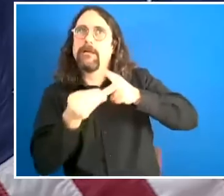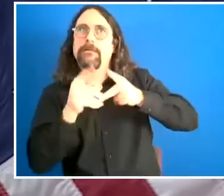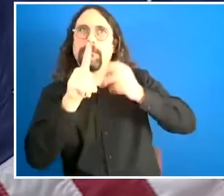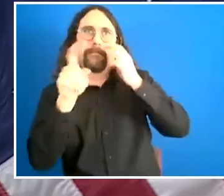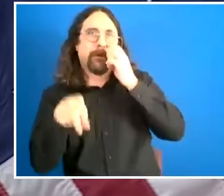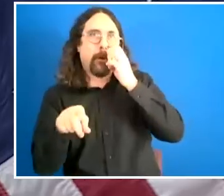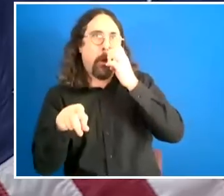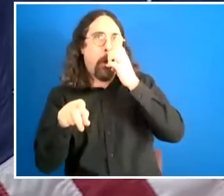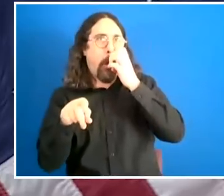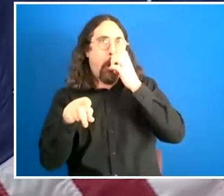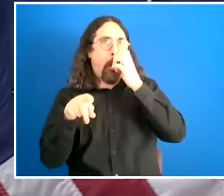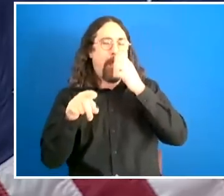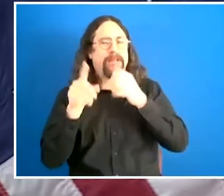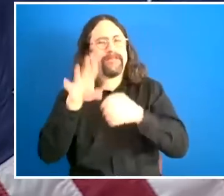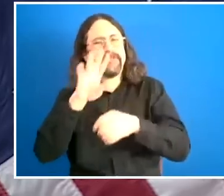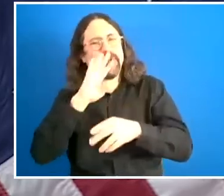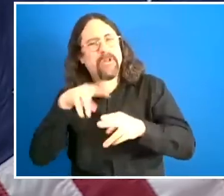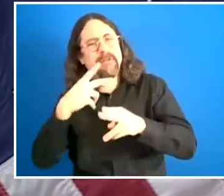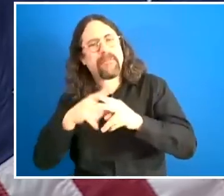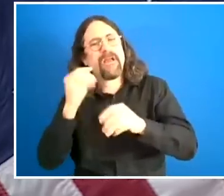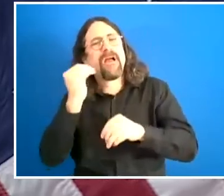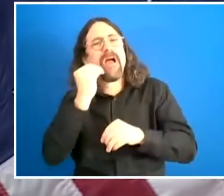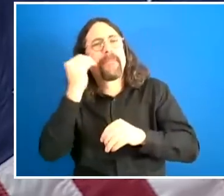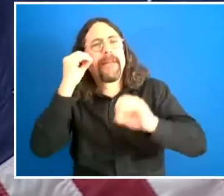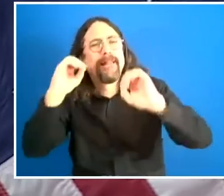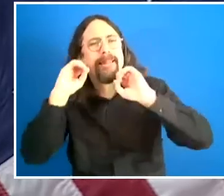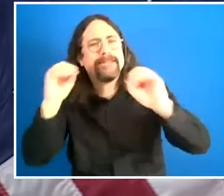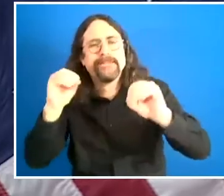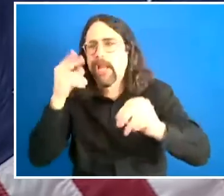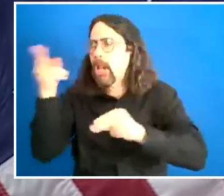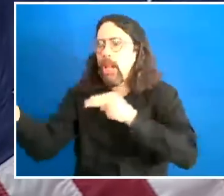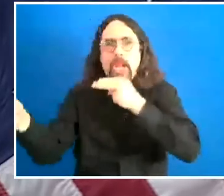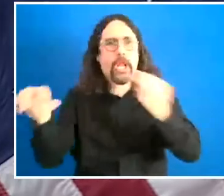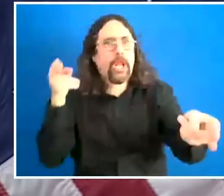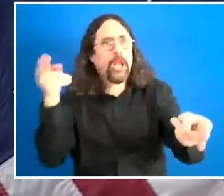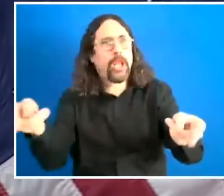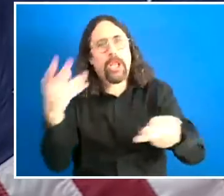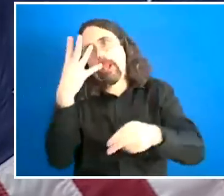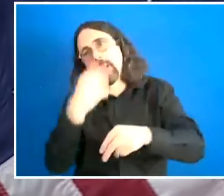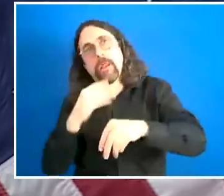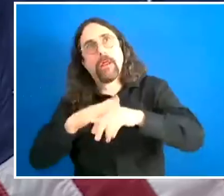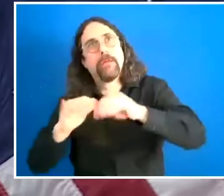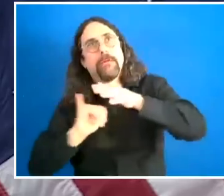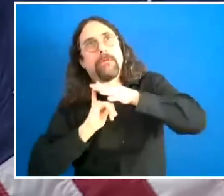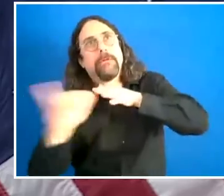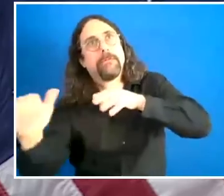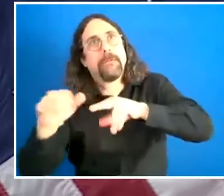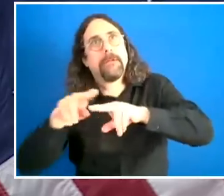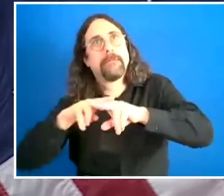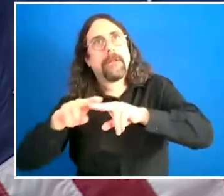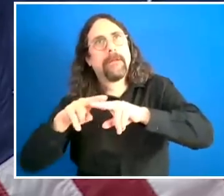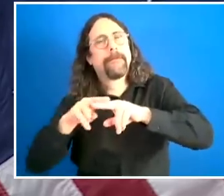TALKED ABOUT THE FACTH TATV EEN THOUGH YOU HAVE PROVIDED THE 200